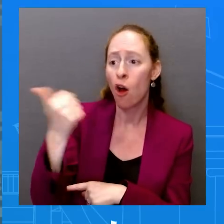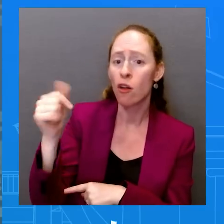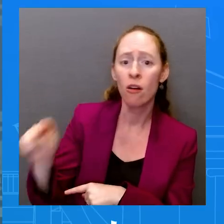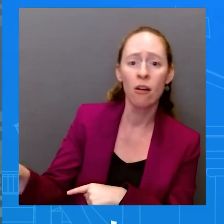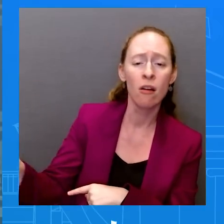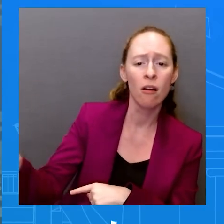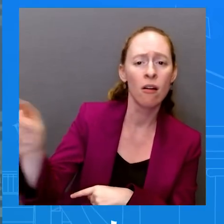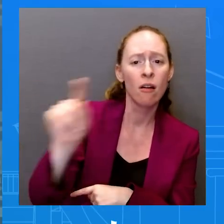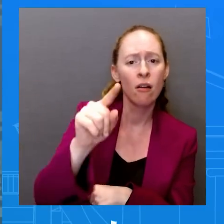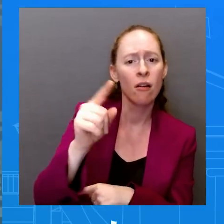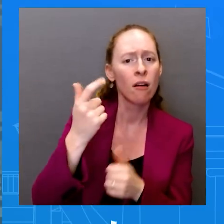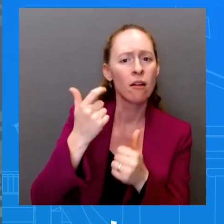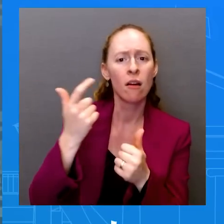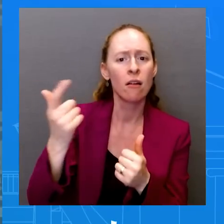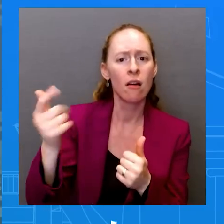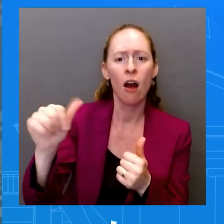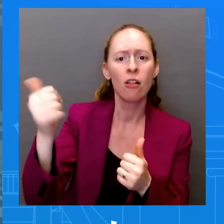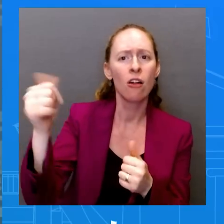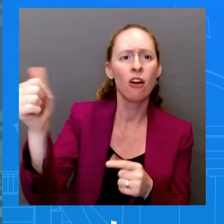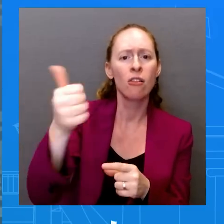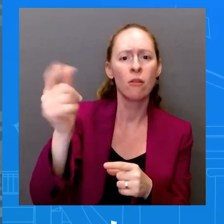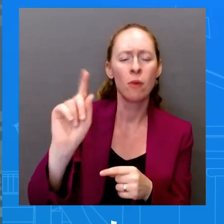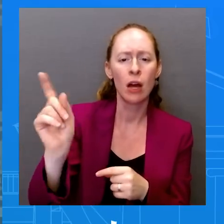The Press: The Queen died. Ms. Jean-Pierre: Okay, all right.